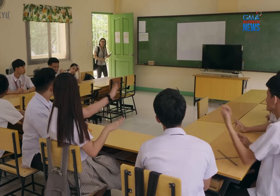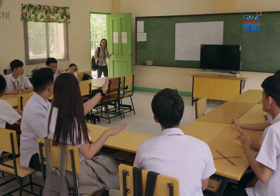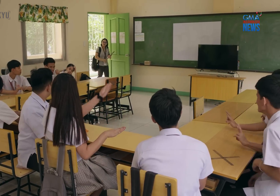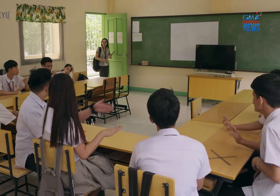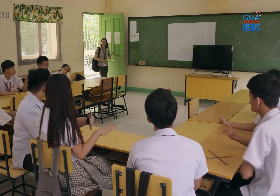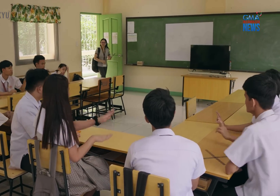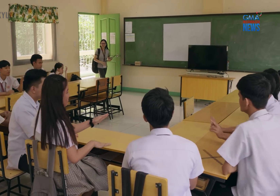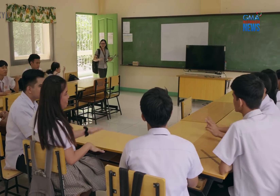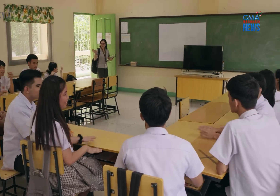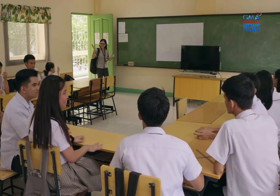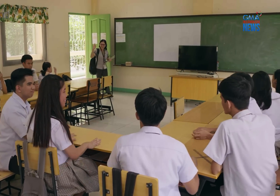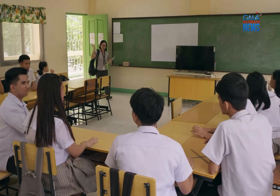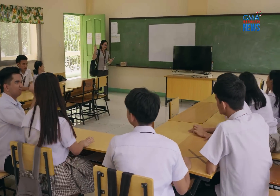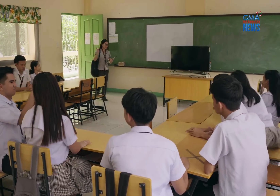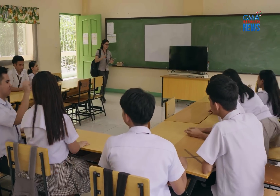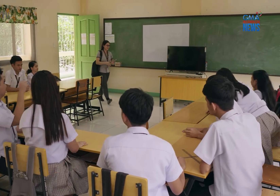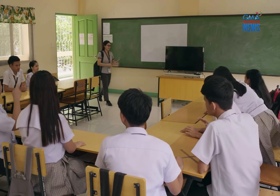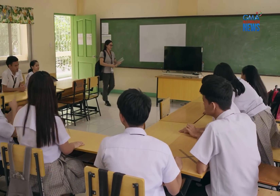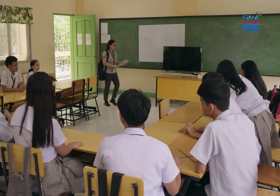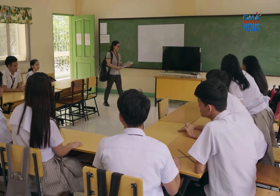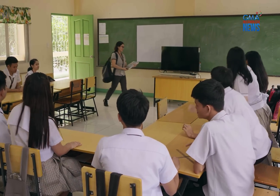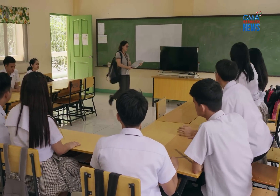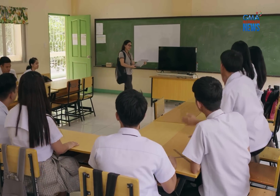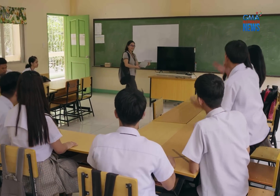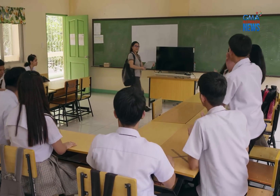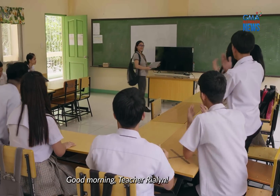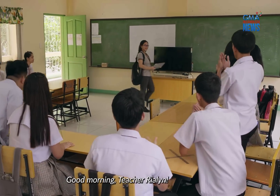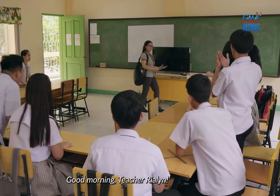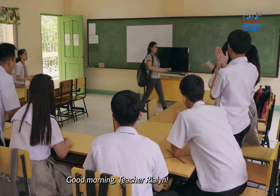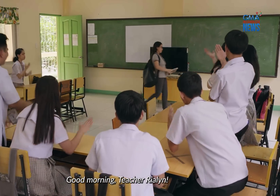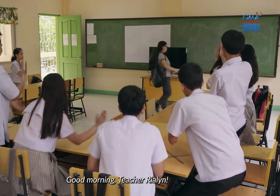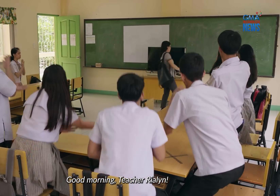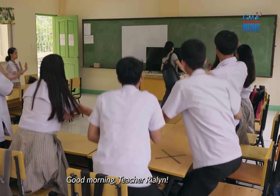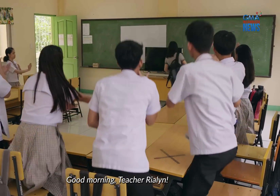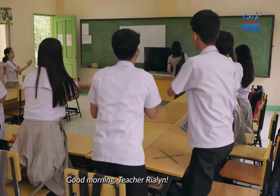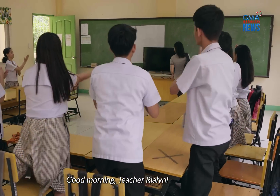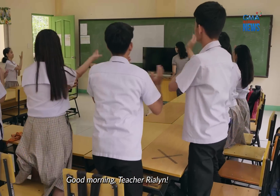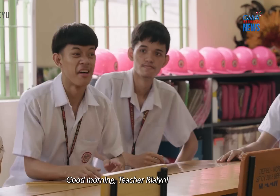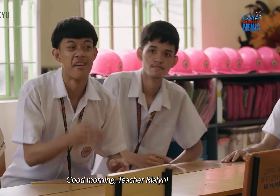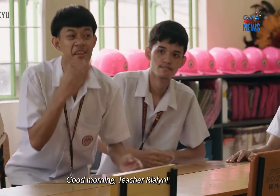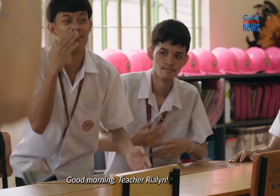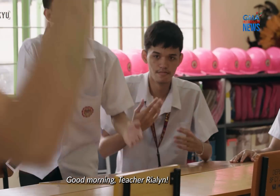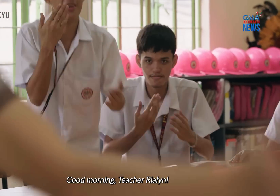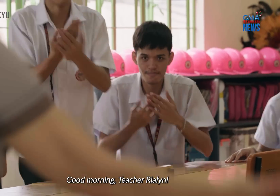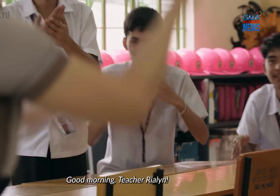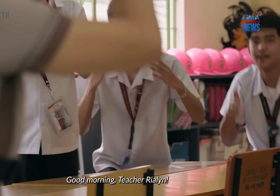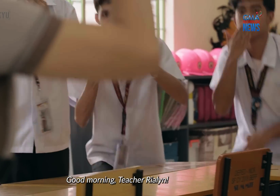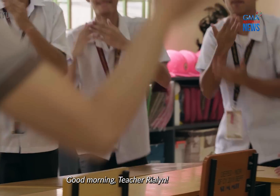At first, it was to understand them better: where they are coming from and what their culture is like.